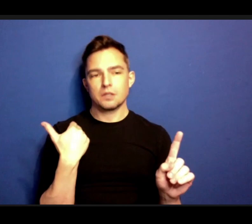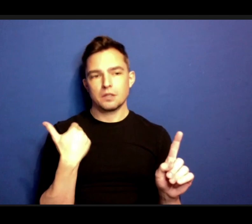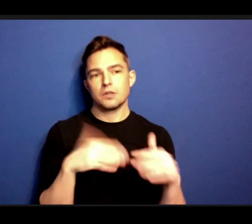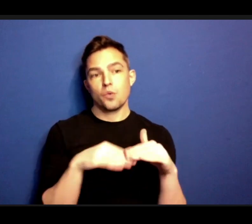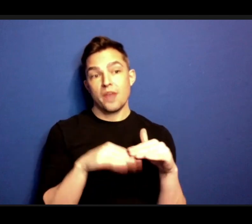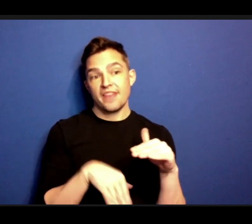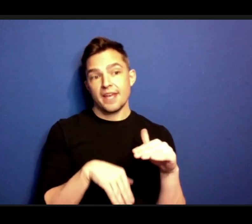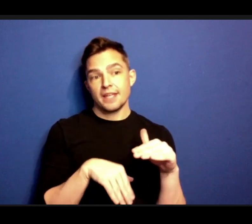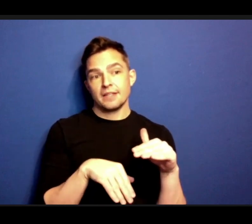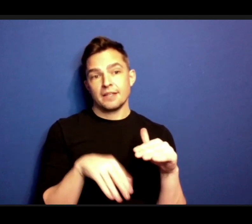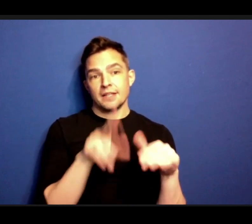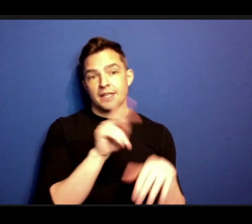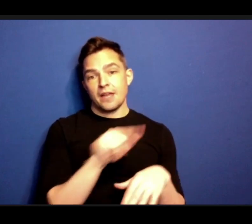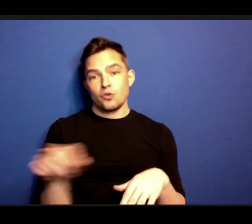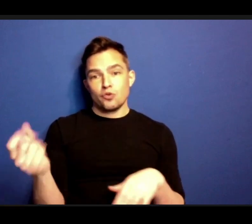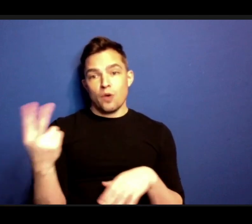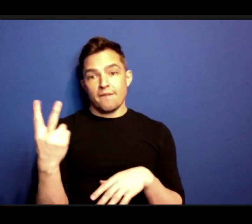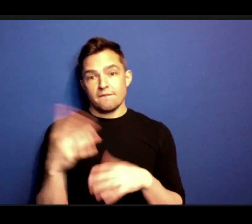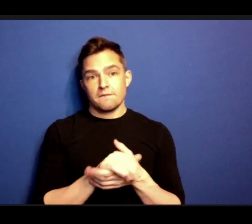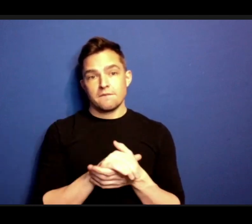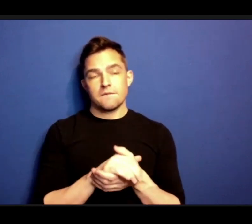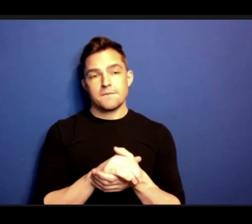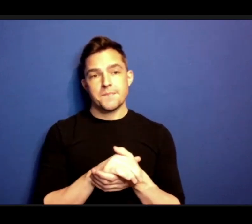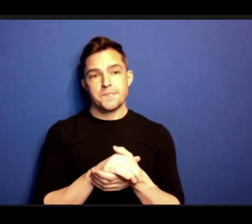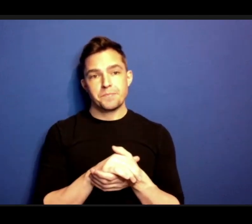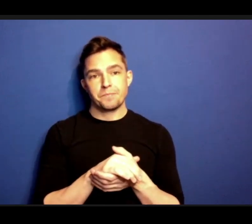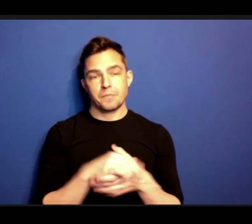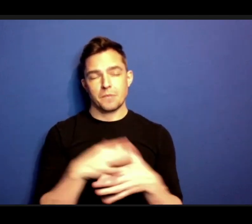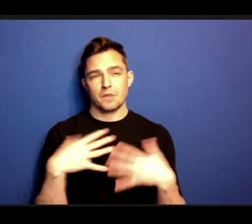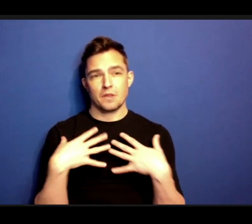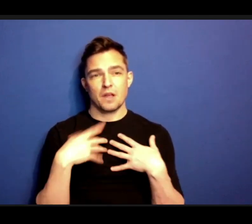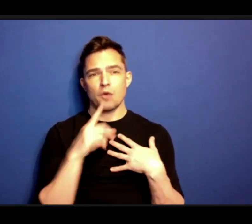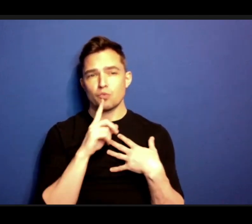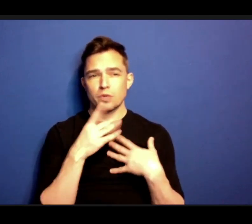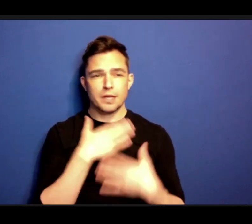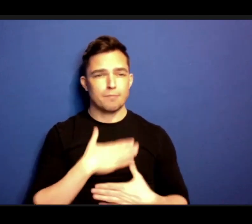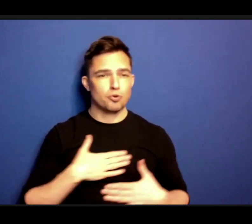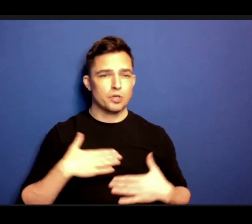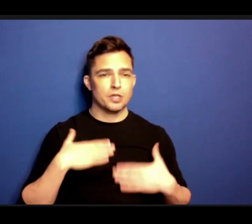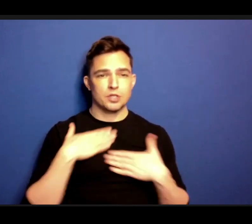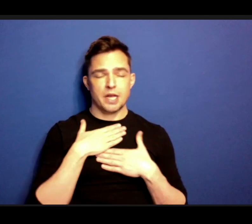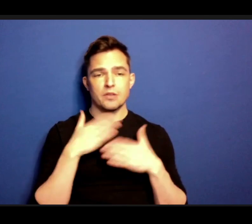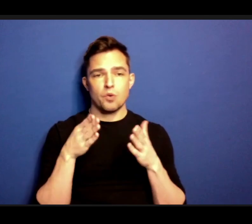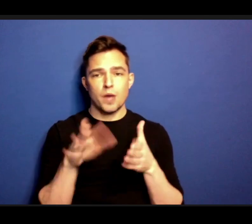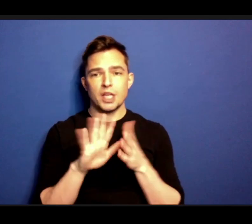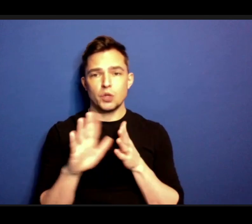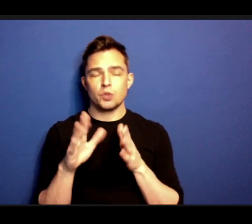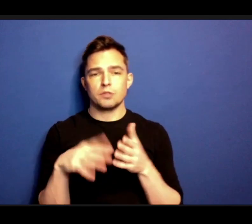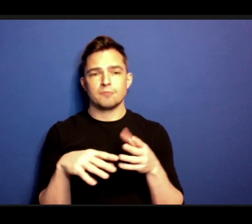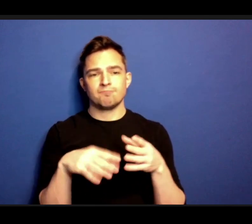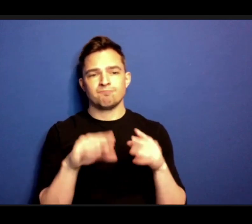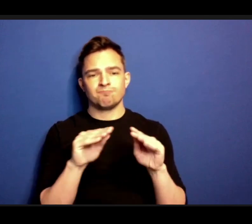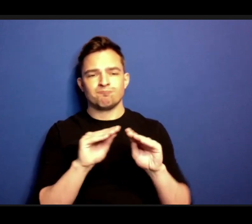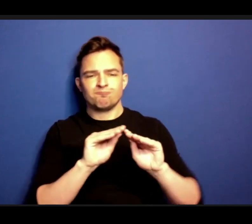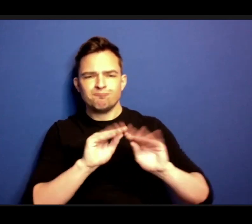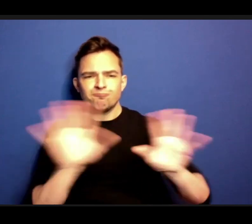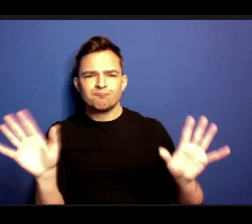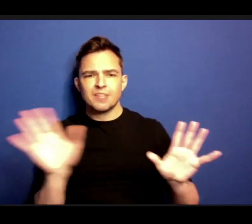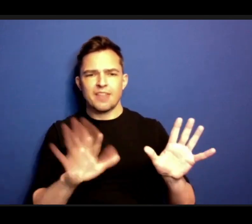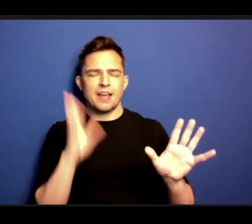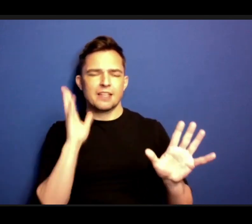within K-12. I really appreciate the way that you distilled what that experience was from